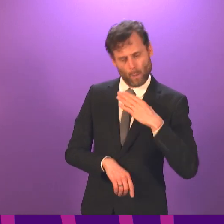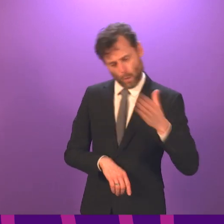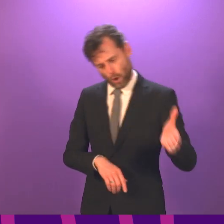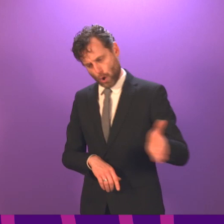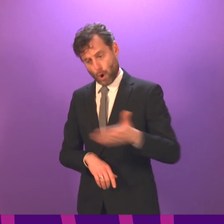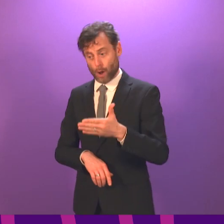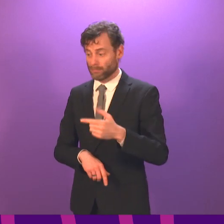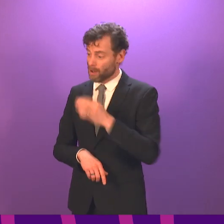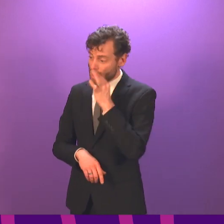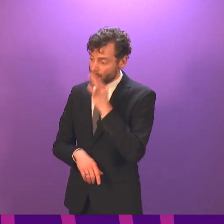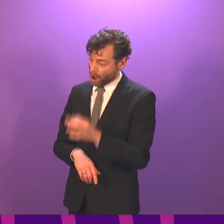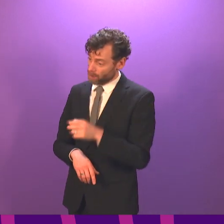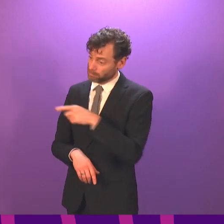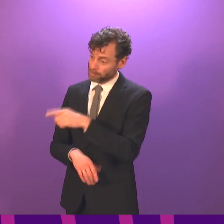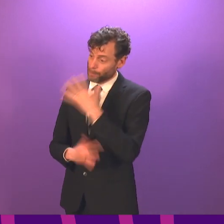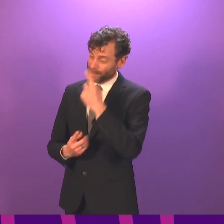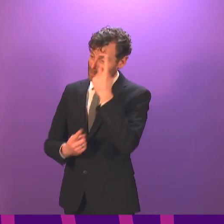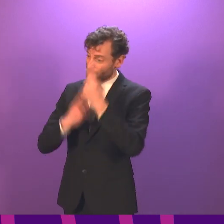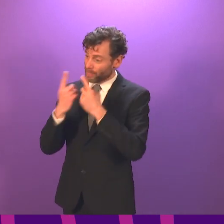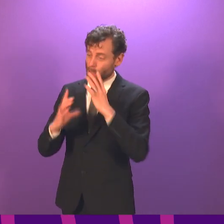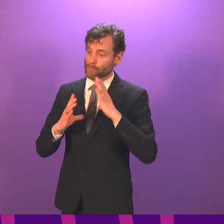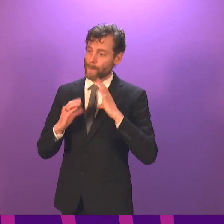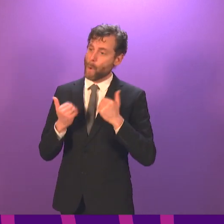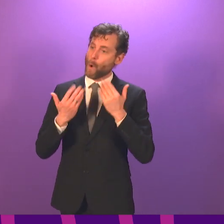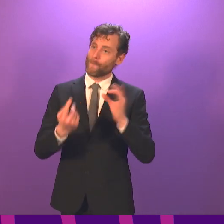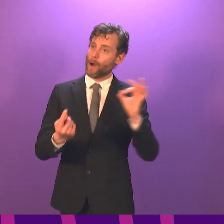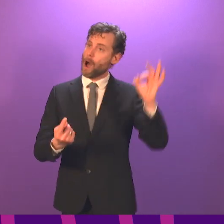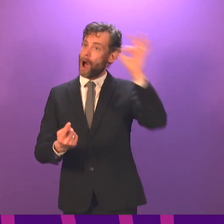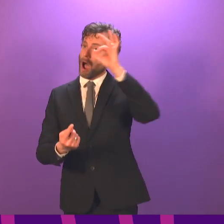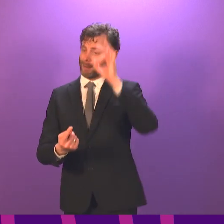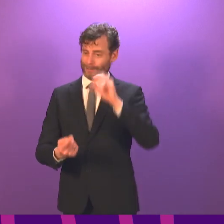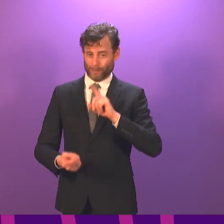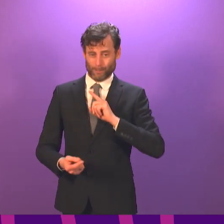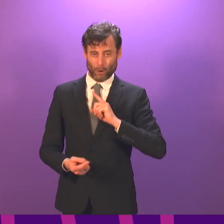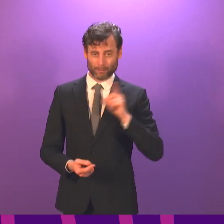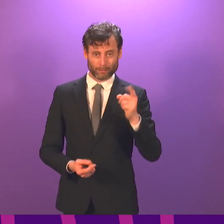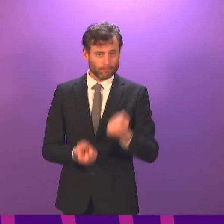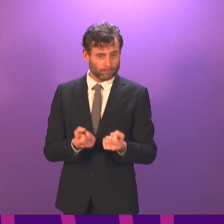to that, beyond what has just been announced, given the relatively low levels of Covid-19